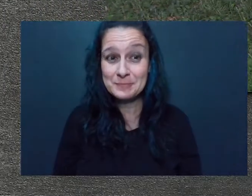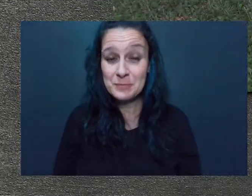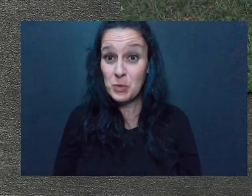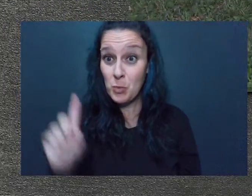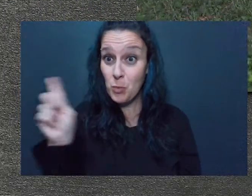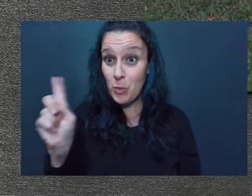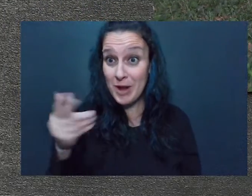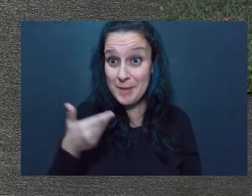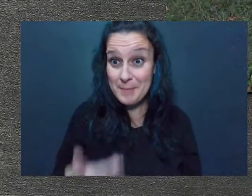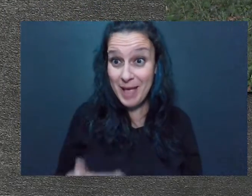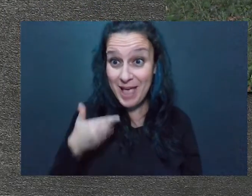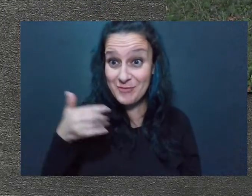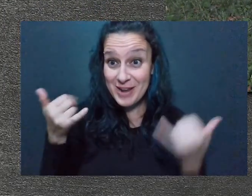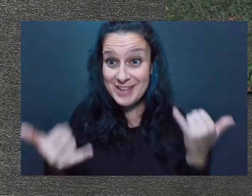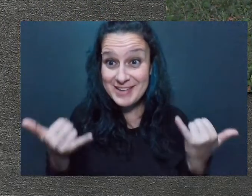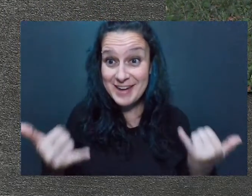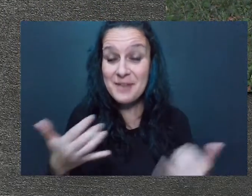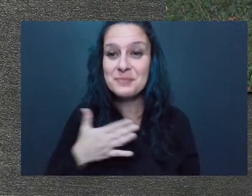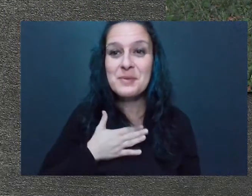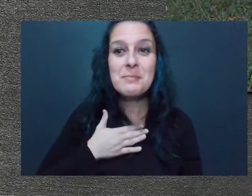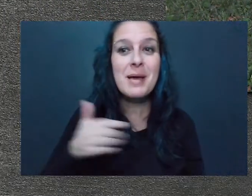I'm in my backyard,